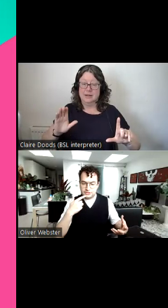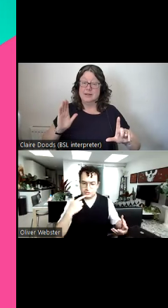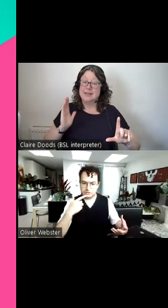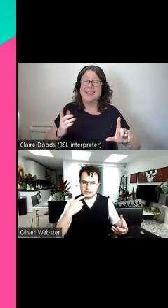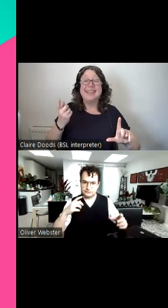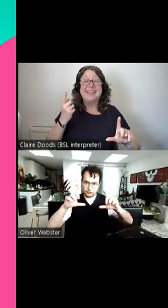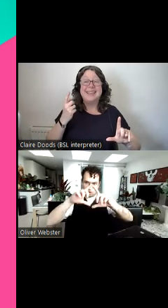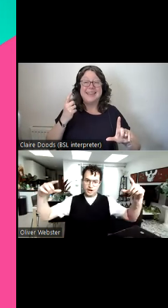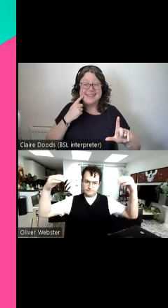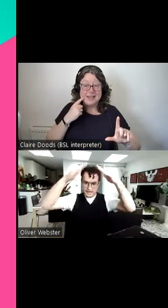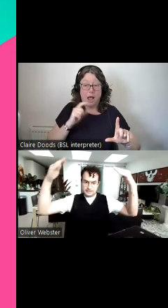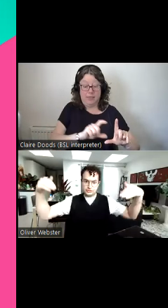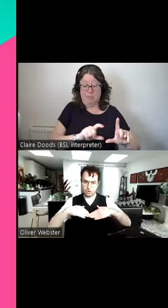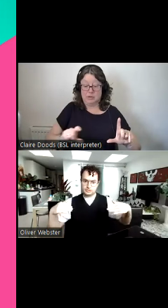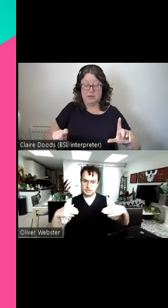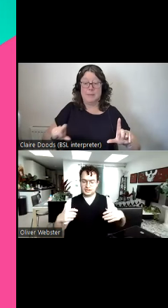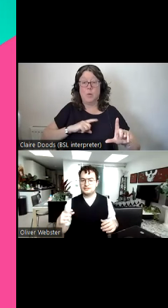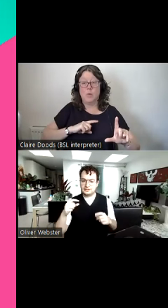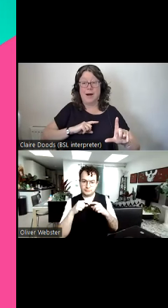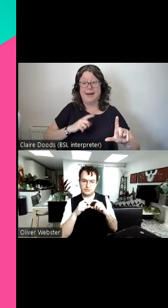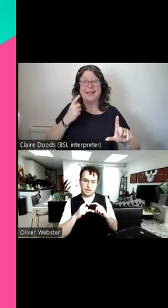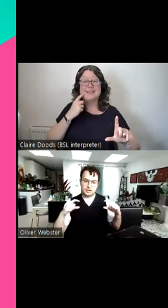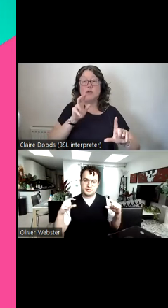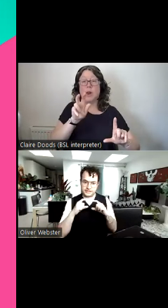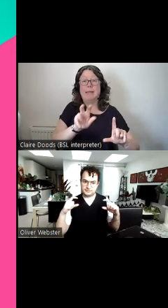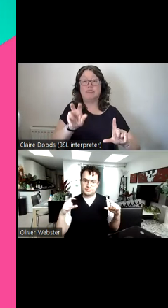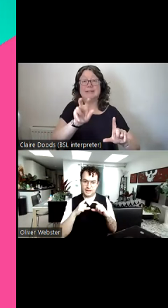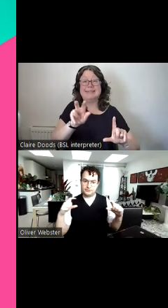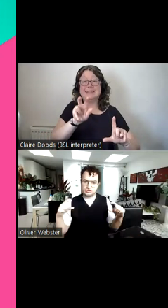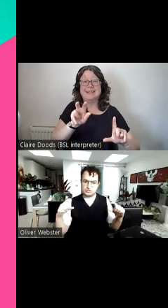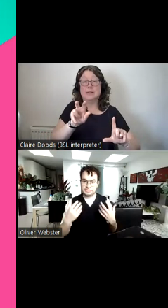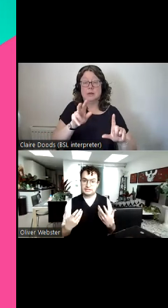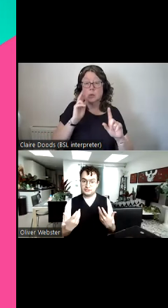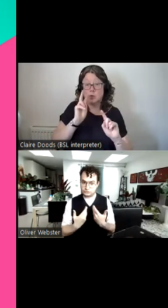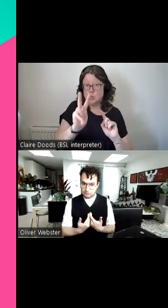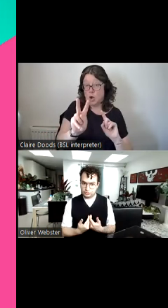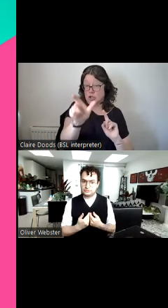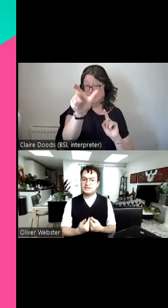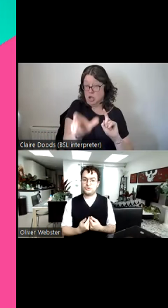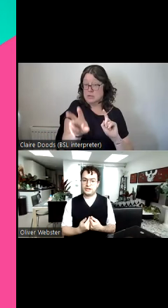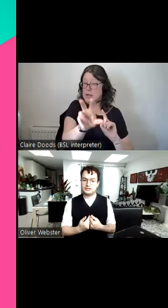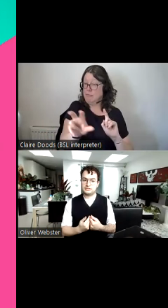because if you've got a head shot, the subtitles are underneath the mouth. It's easier for someone who's lip-reading